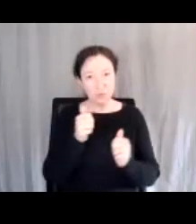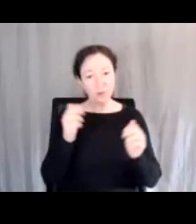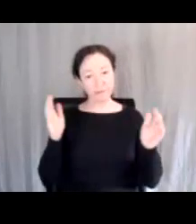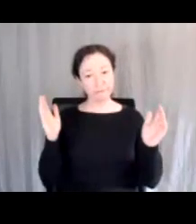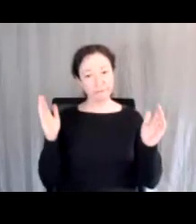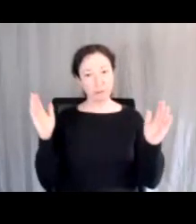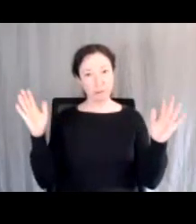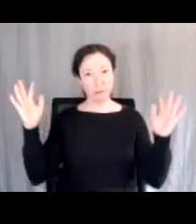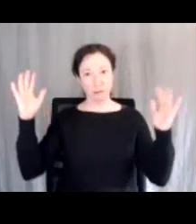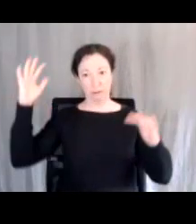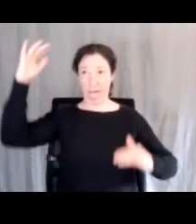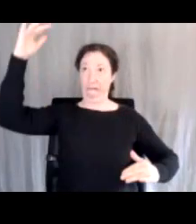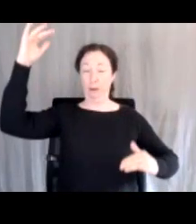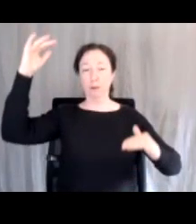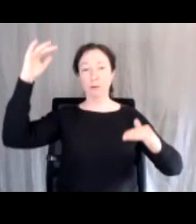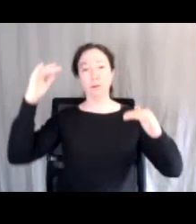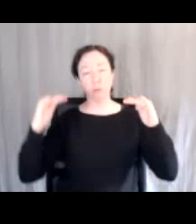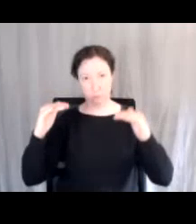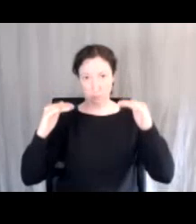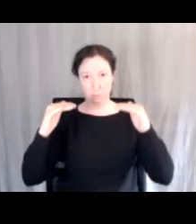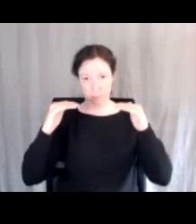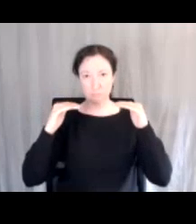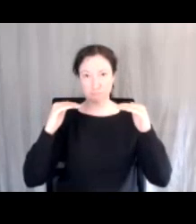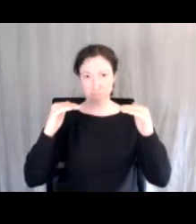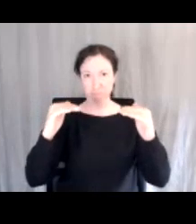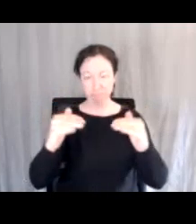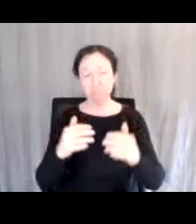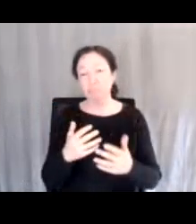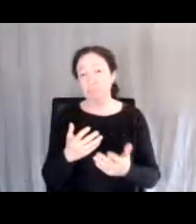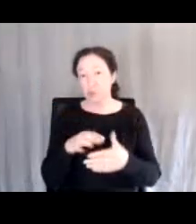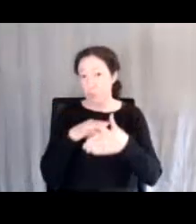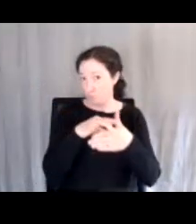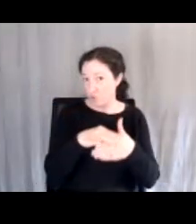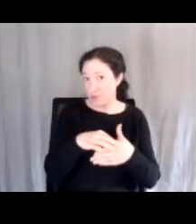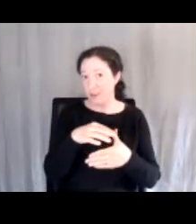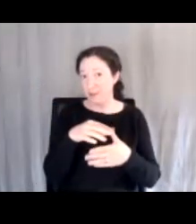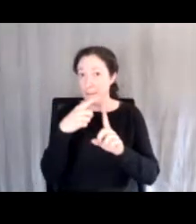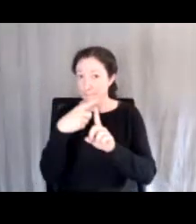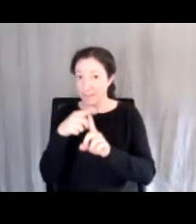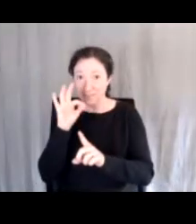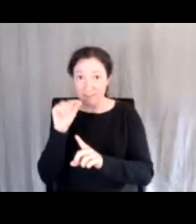and creating a lower glycemic load. So protein and fat actually also fat slow.